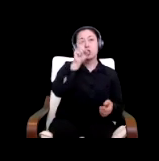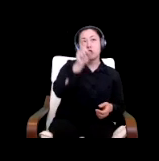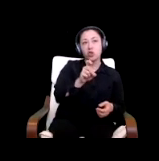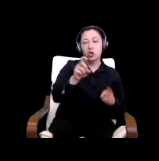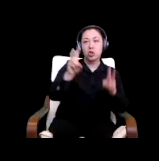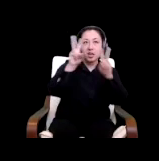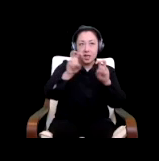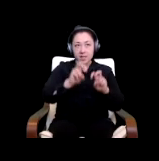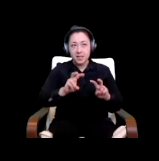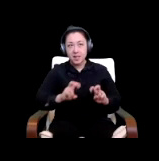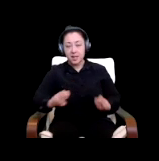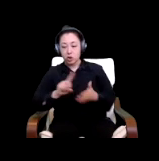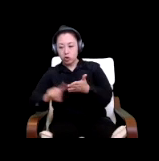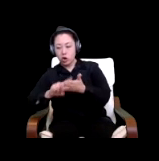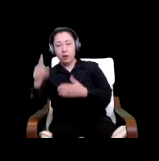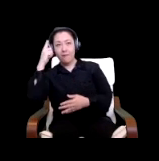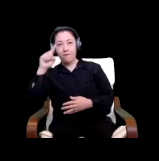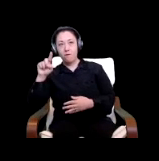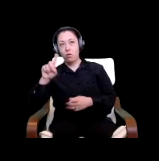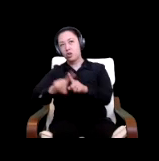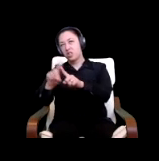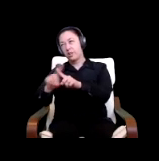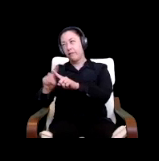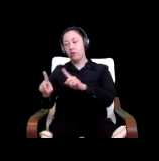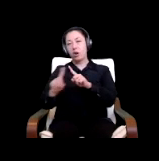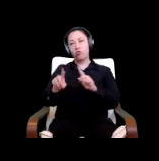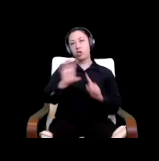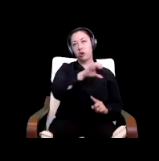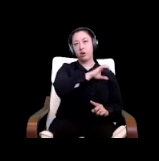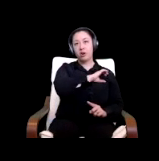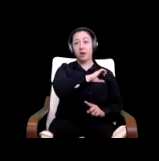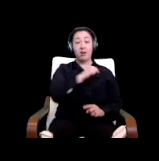When I heard about this at the conference, I thought this is what we need for the schools,